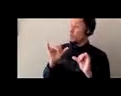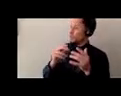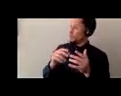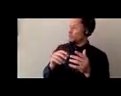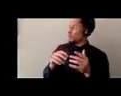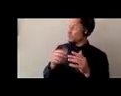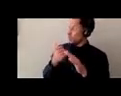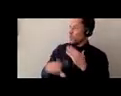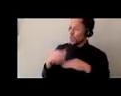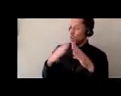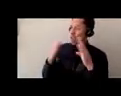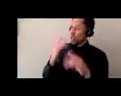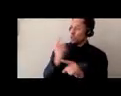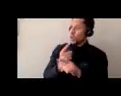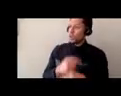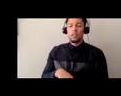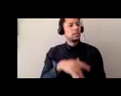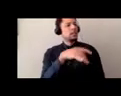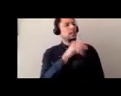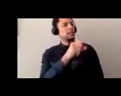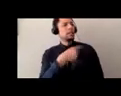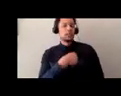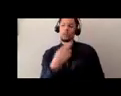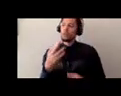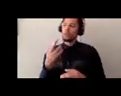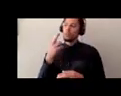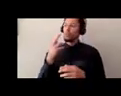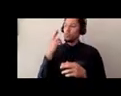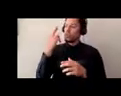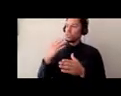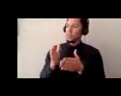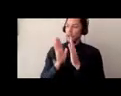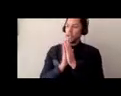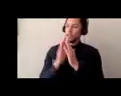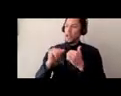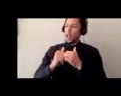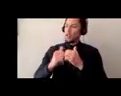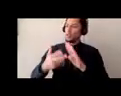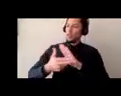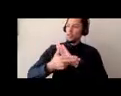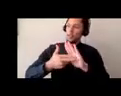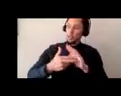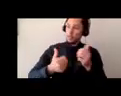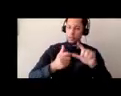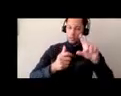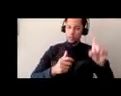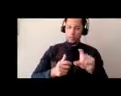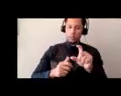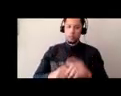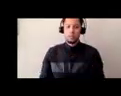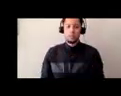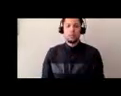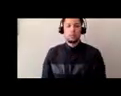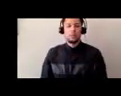That's why I'm saying how do we classify that? Where would we like to put that?